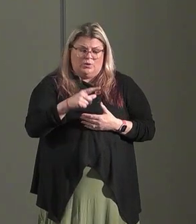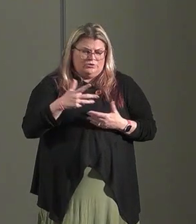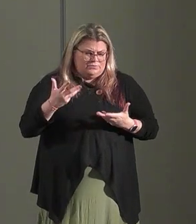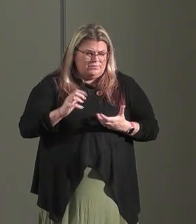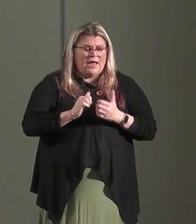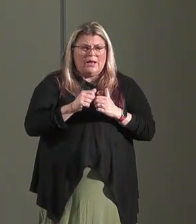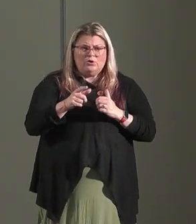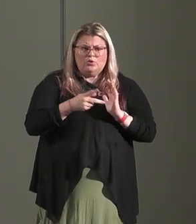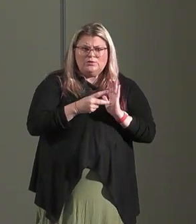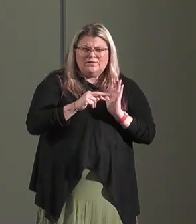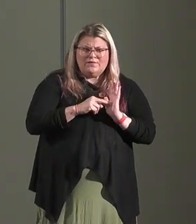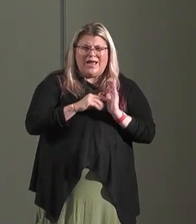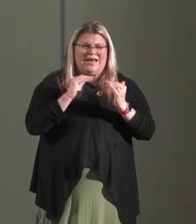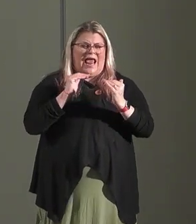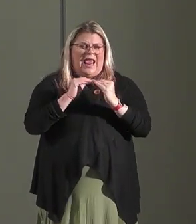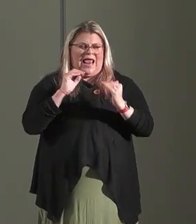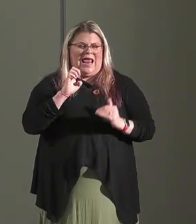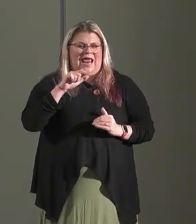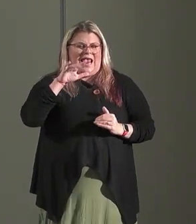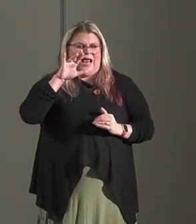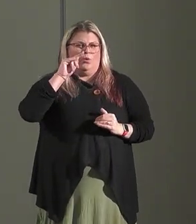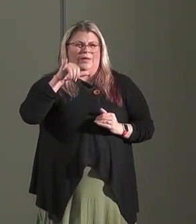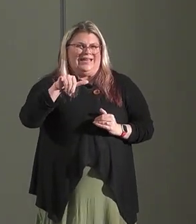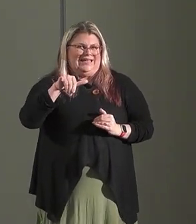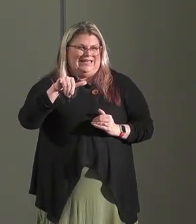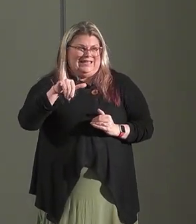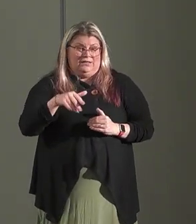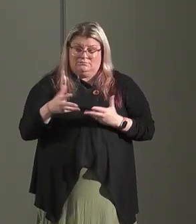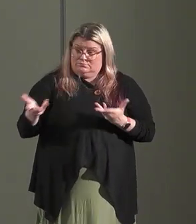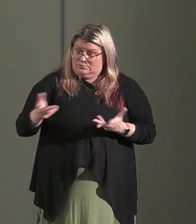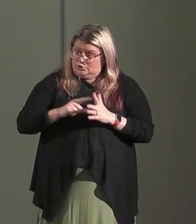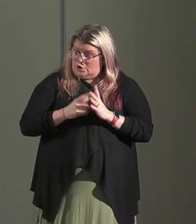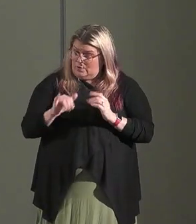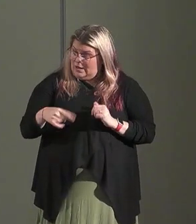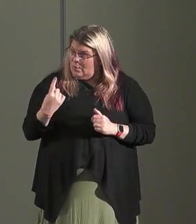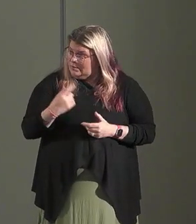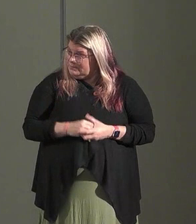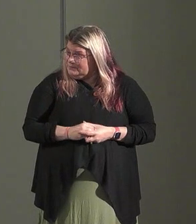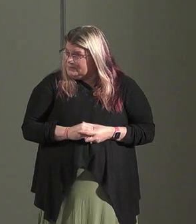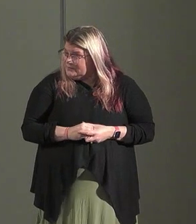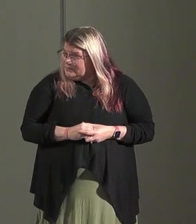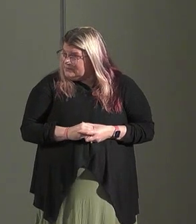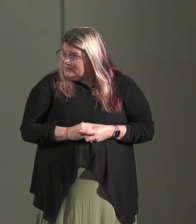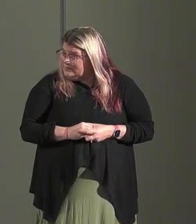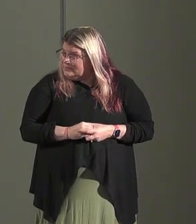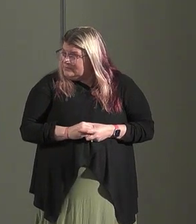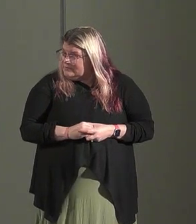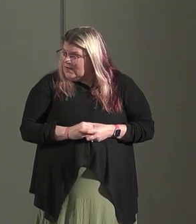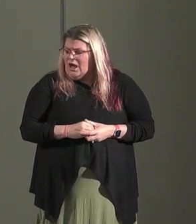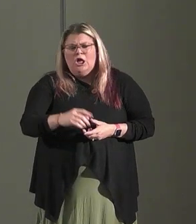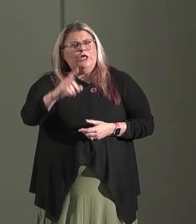define equity? Tiffany you want to start? >> TIFFANY: Sure. I was thinking about this.